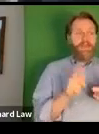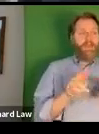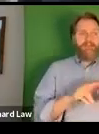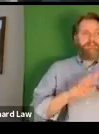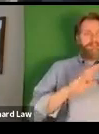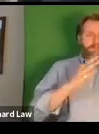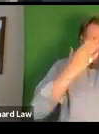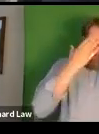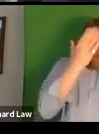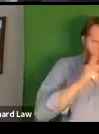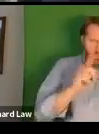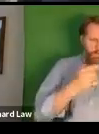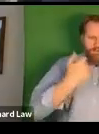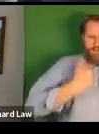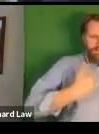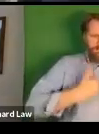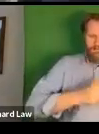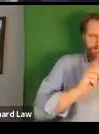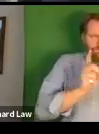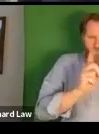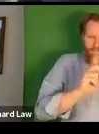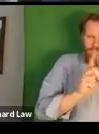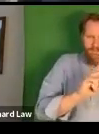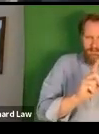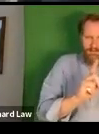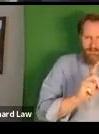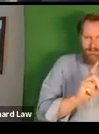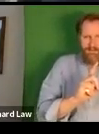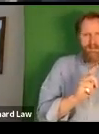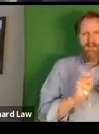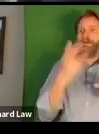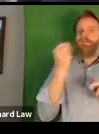cases in this country were being recorded much earlier than the 1st of